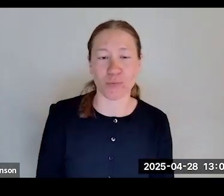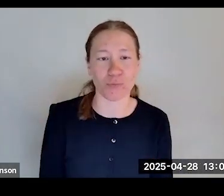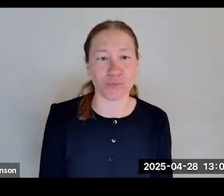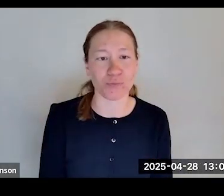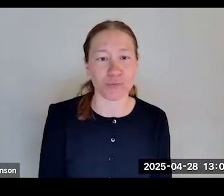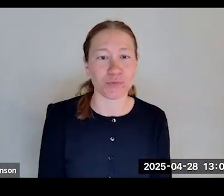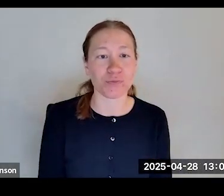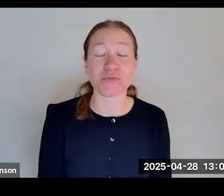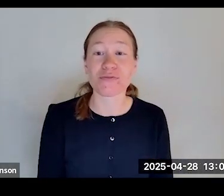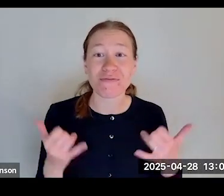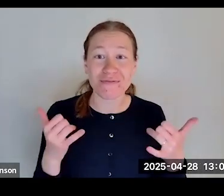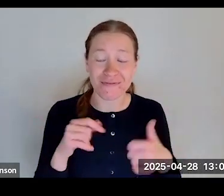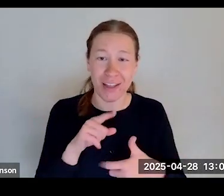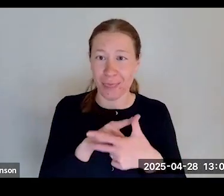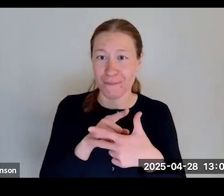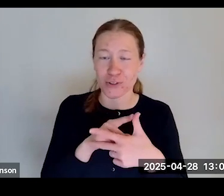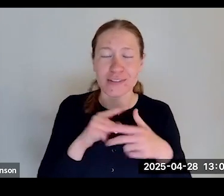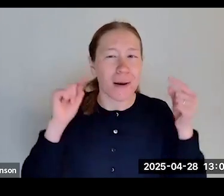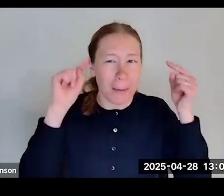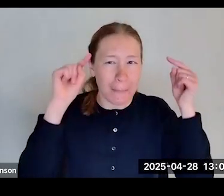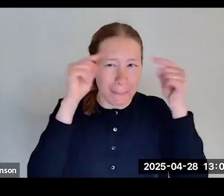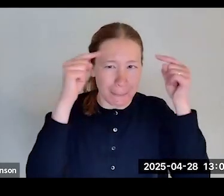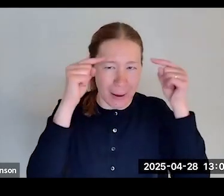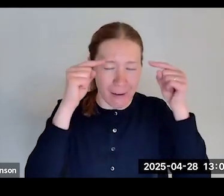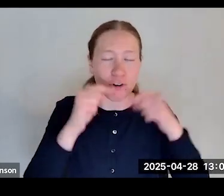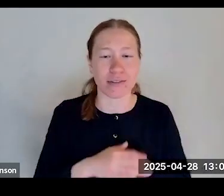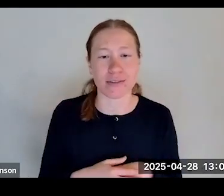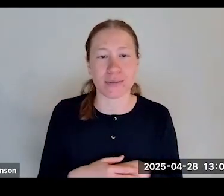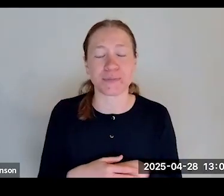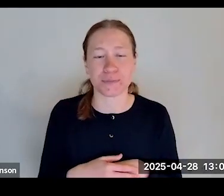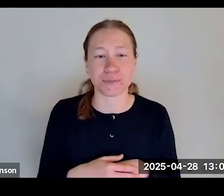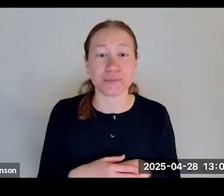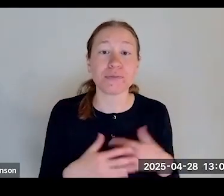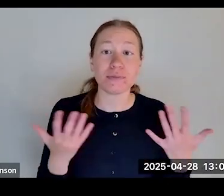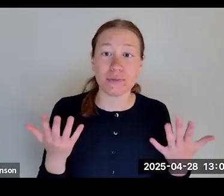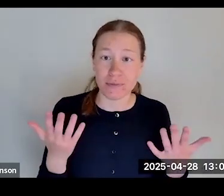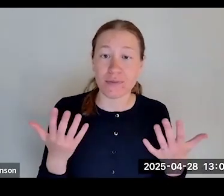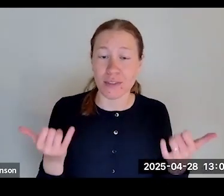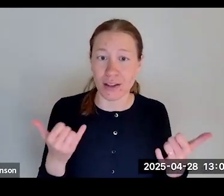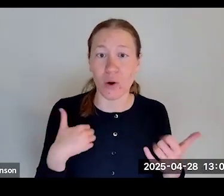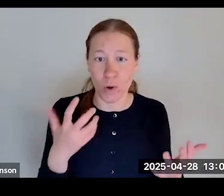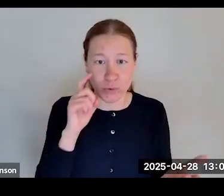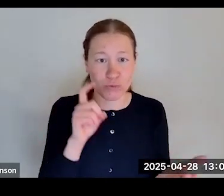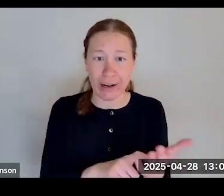So going back to those scenarios, the first one we talked about were migraines. So I do wanna note that not each